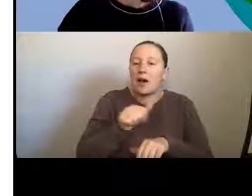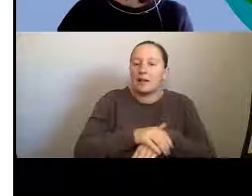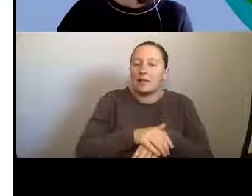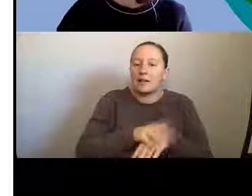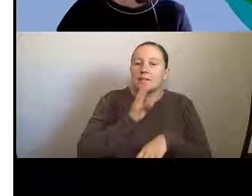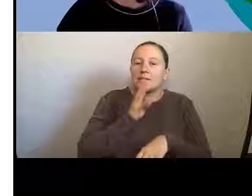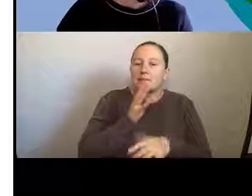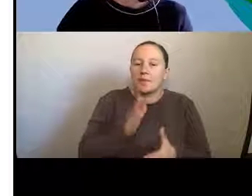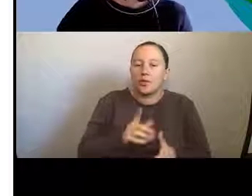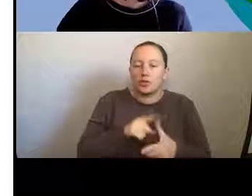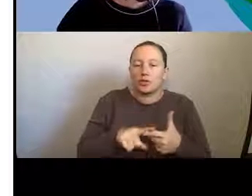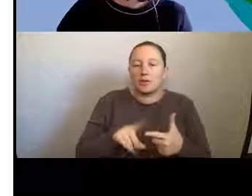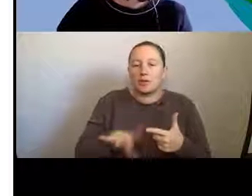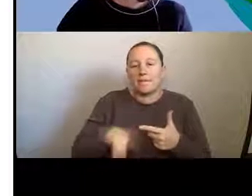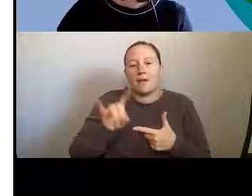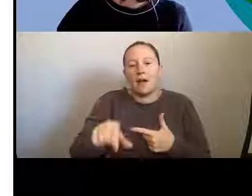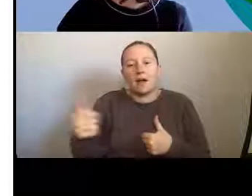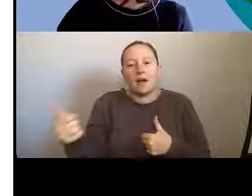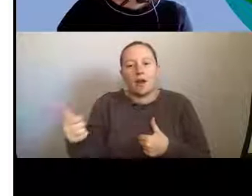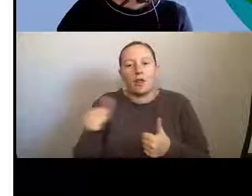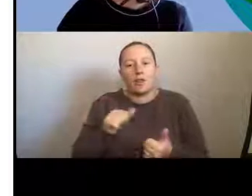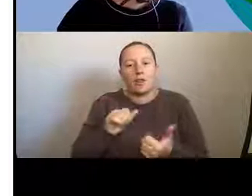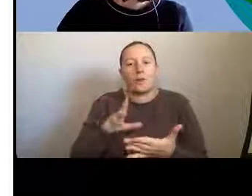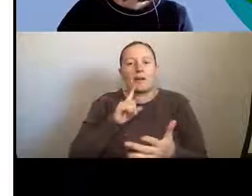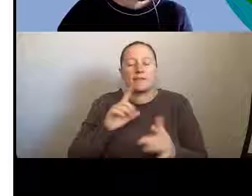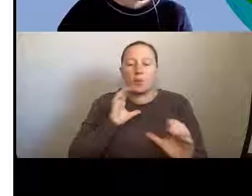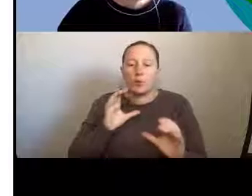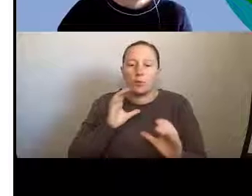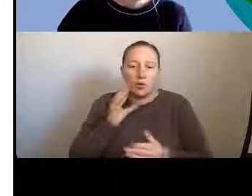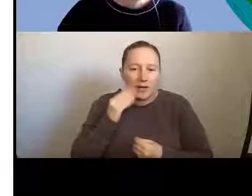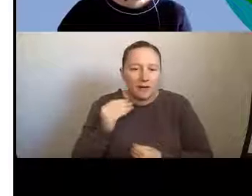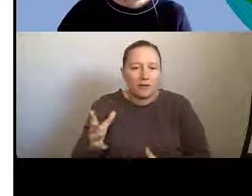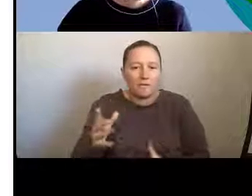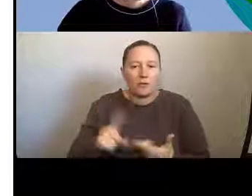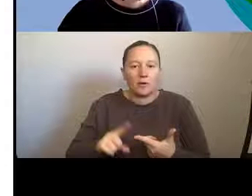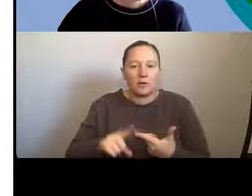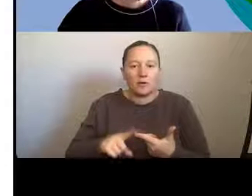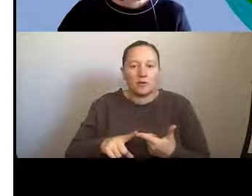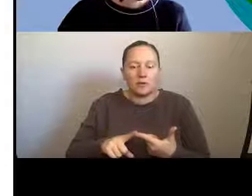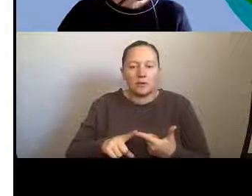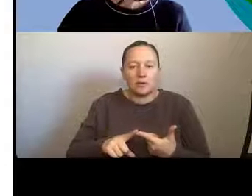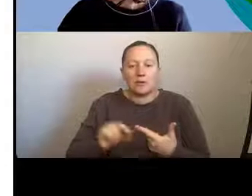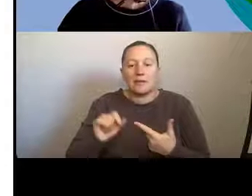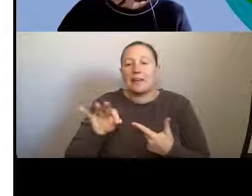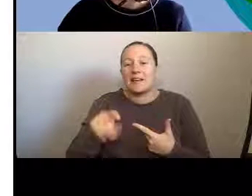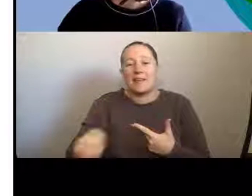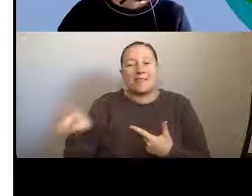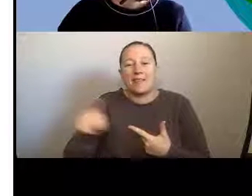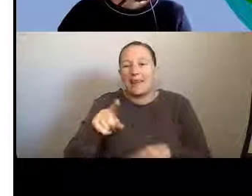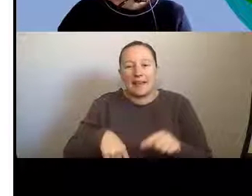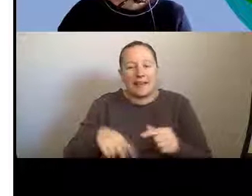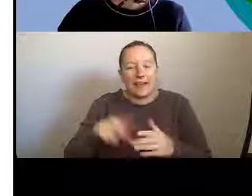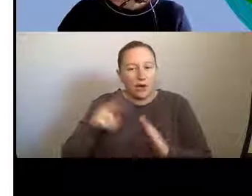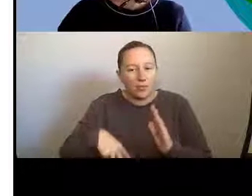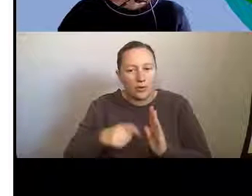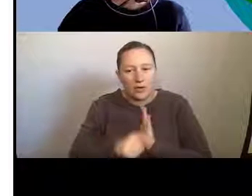finding alternate ways of communicating information to subjects who may be illiterate or have limited literacy,